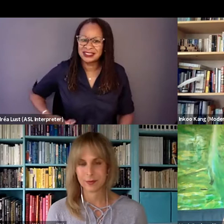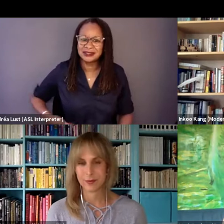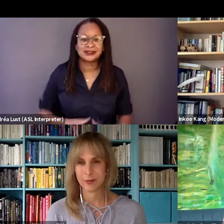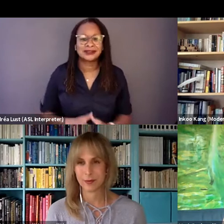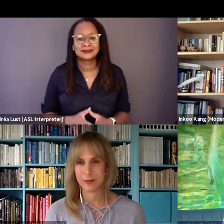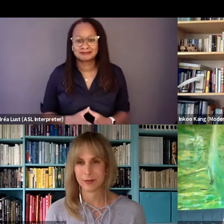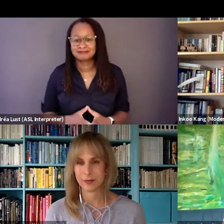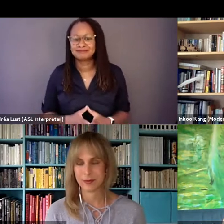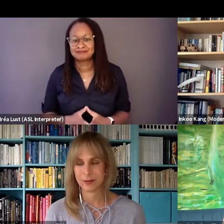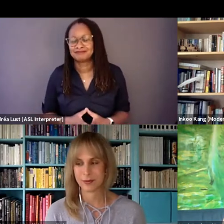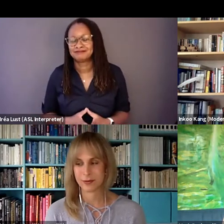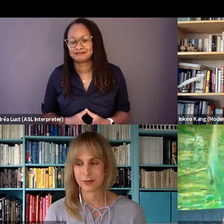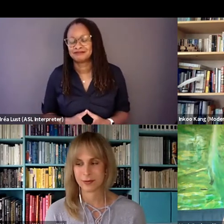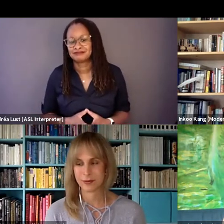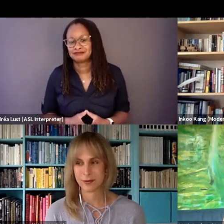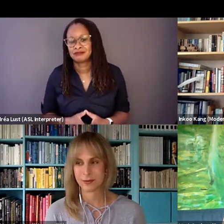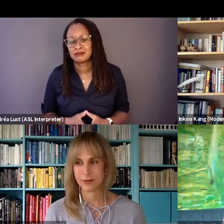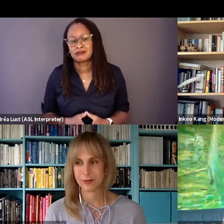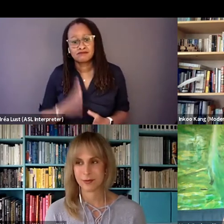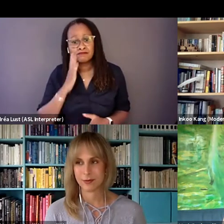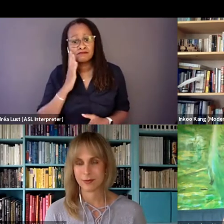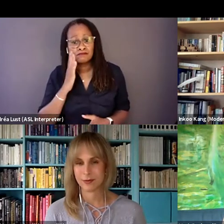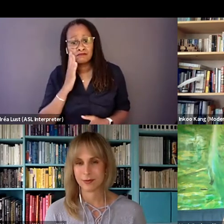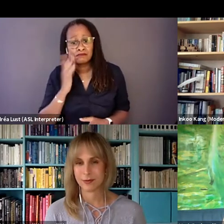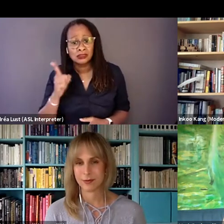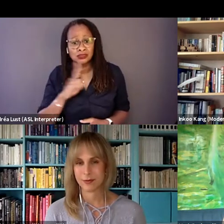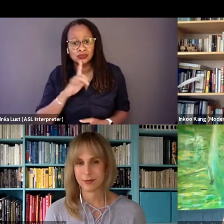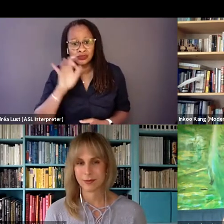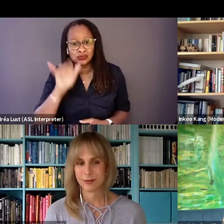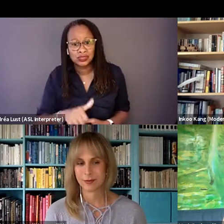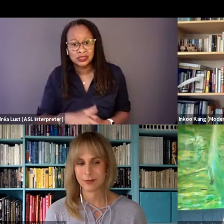She really invented for herself what it means